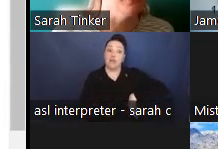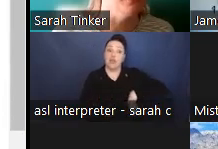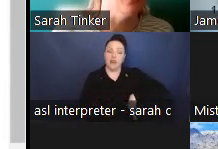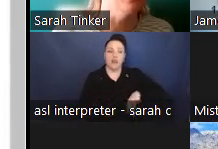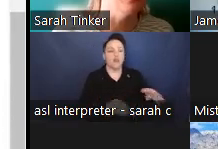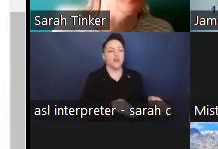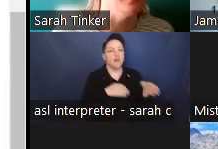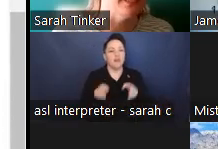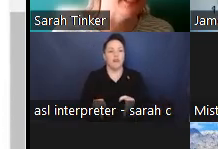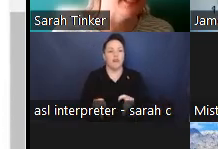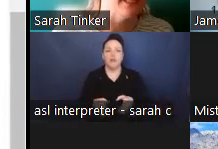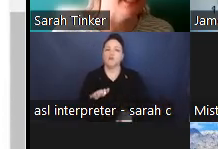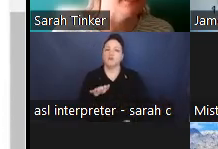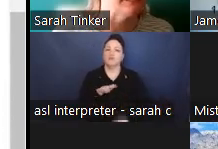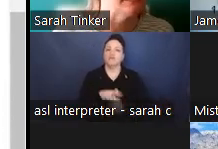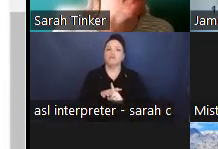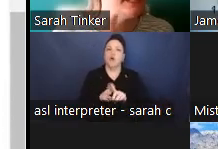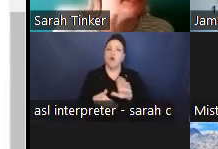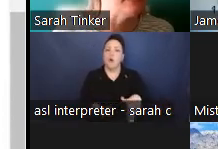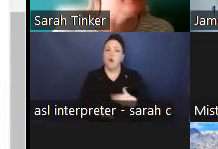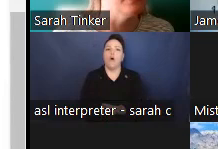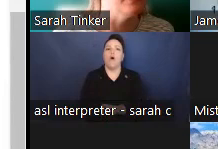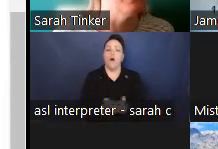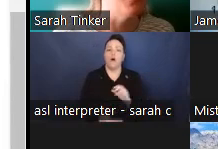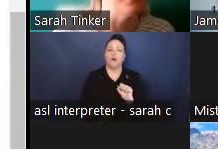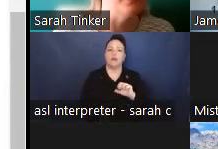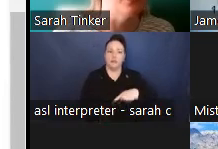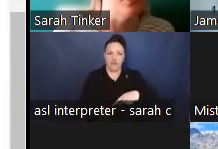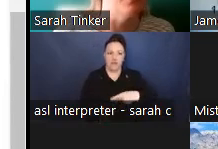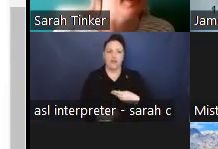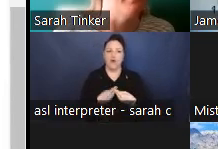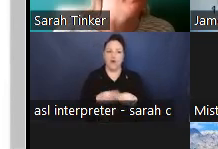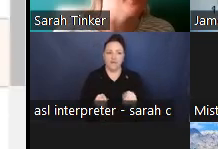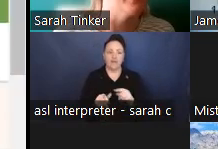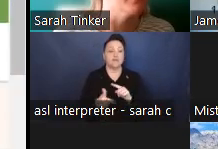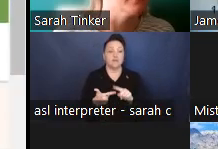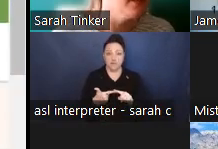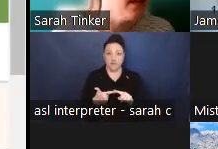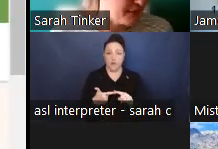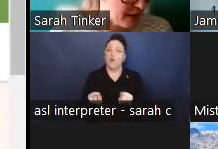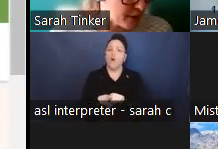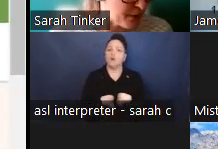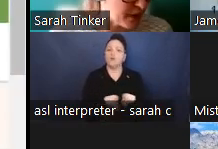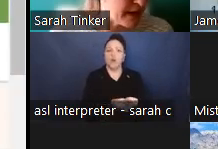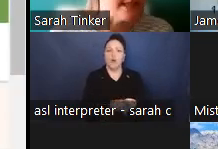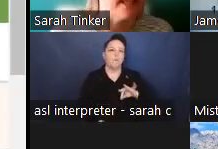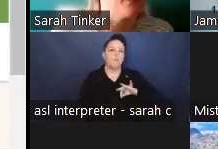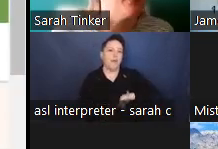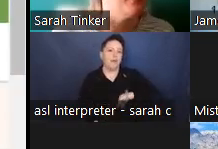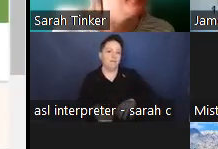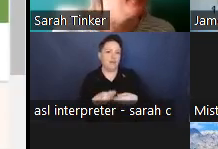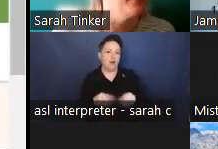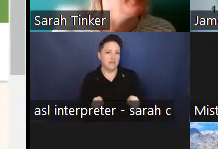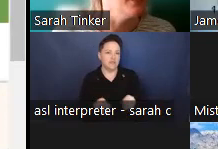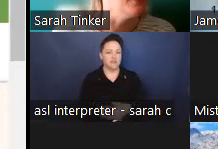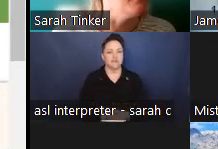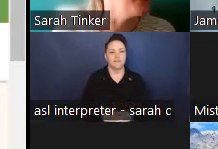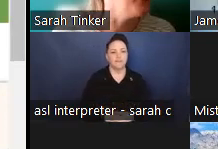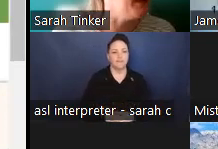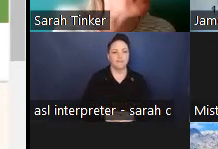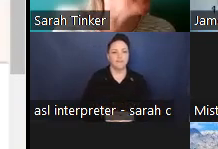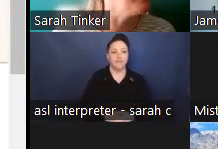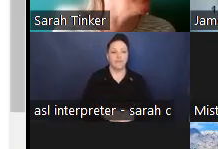and the one that's also provide benefit services. If I were to put in my zip code the map is going